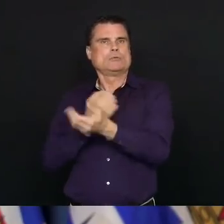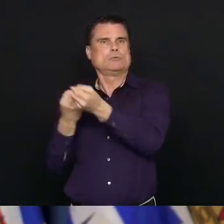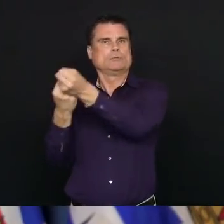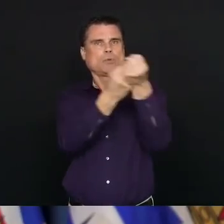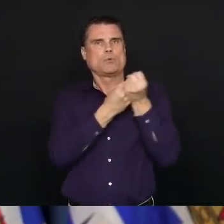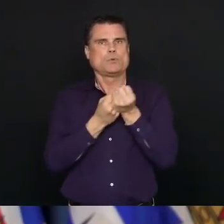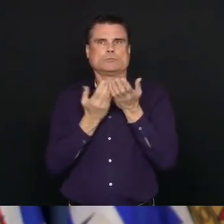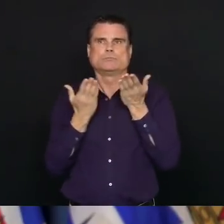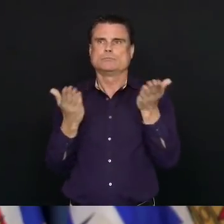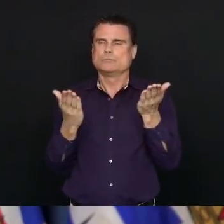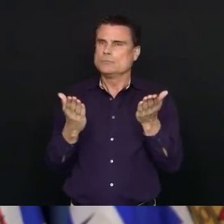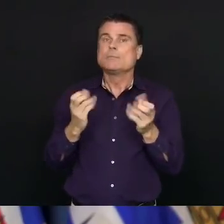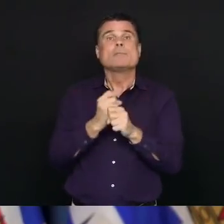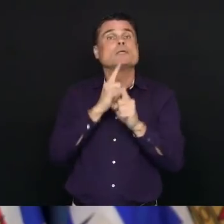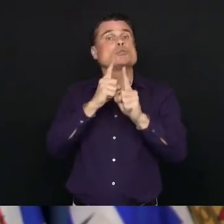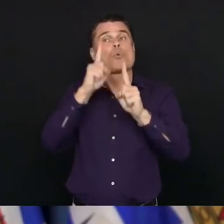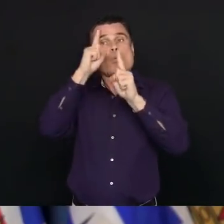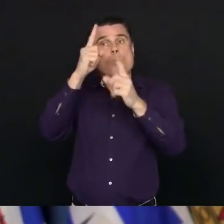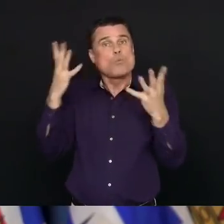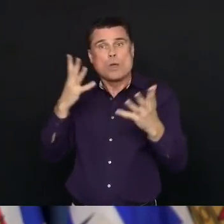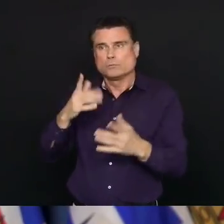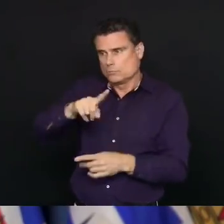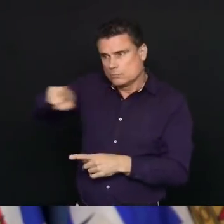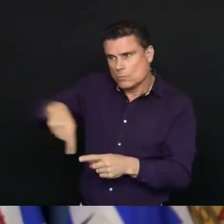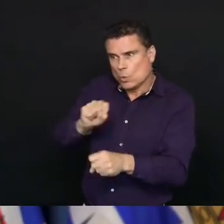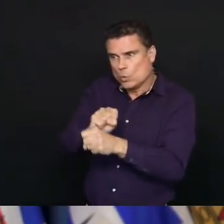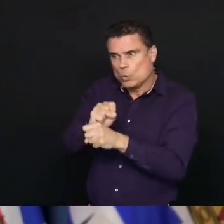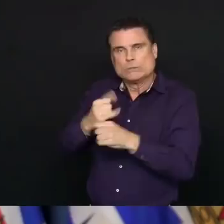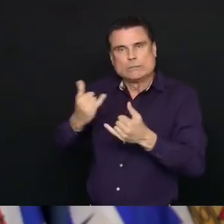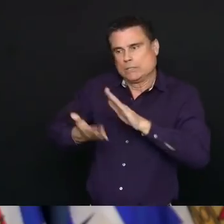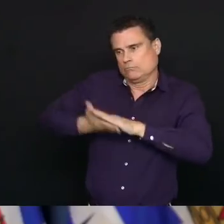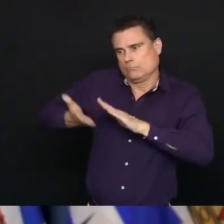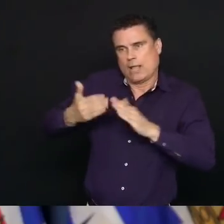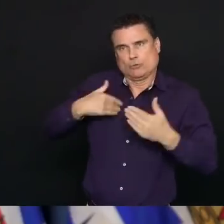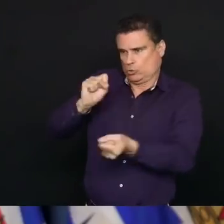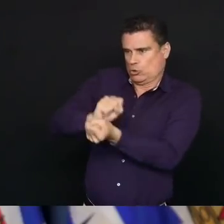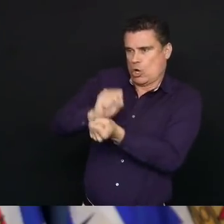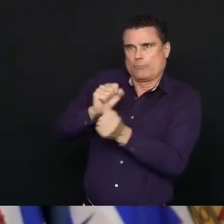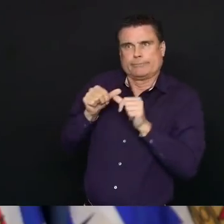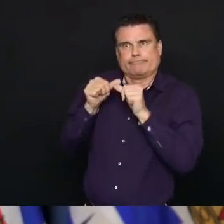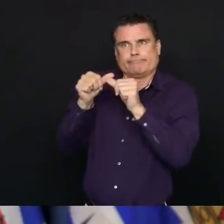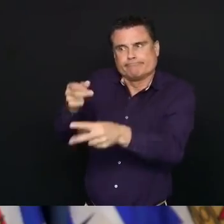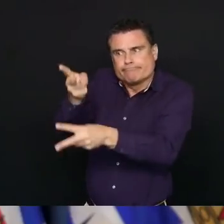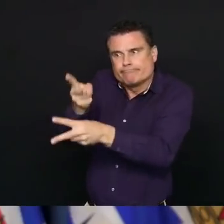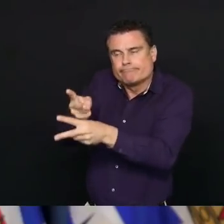This involves thousands of workers. And those workers deserve everything and all of our support to do the work that